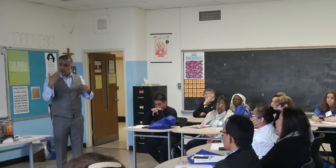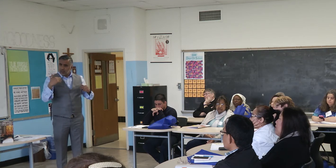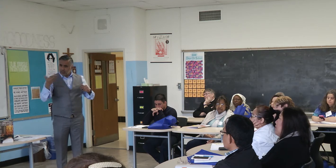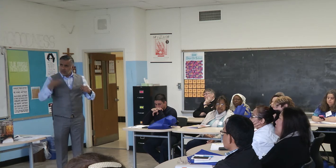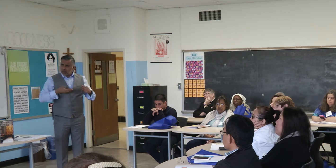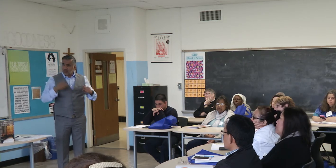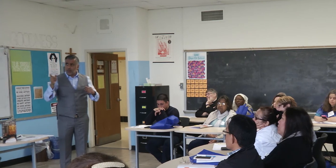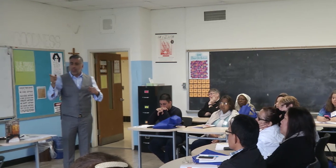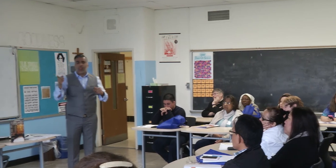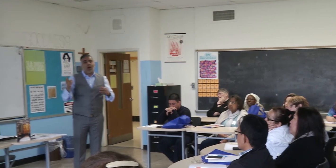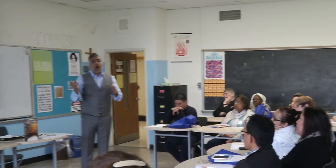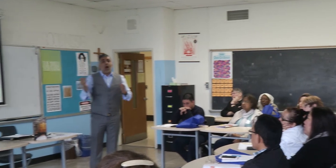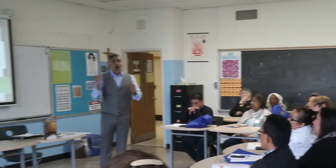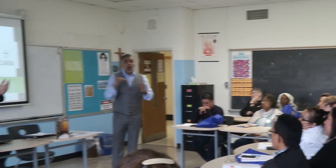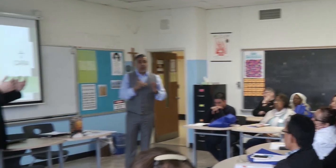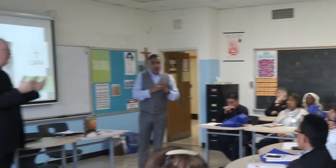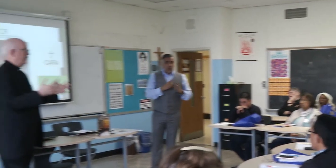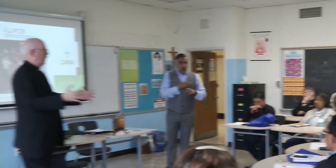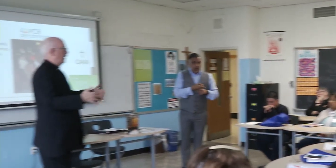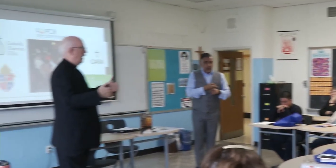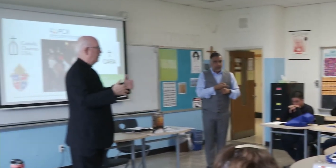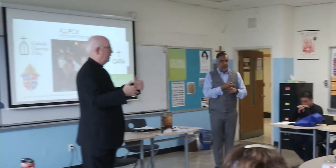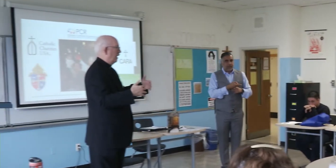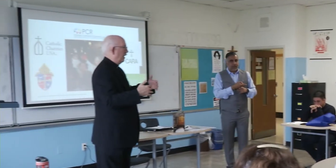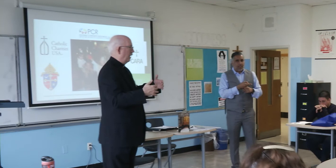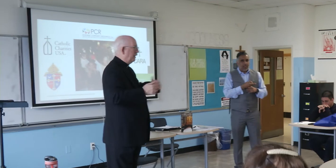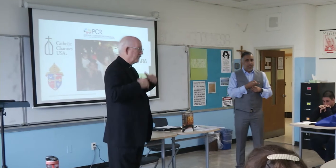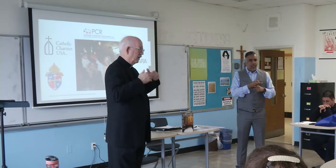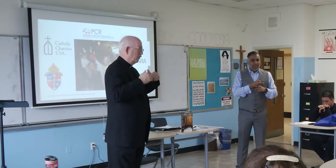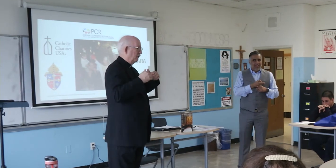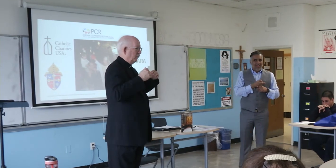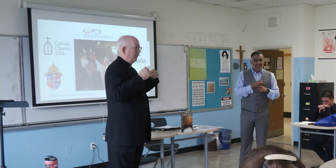Again, I think some of that comes in the very... I mean, we can